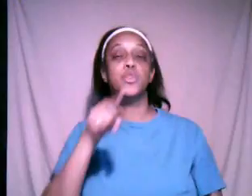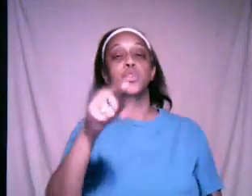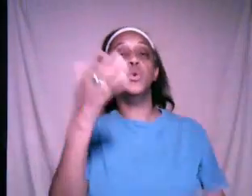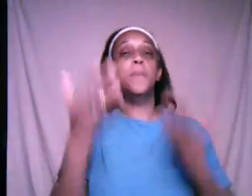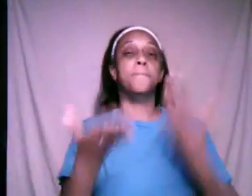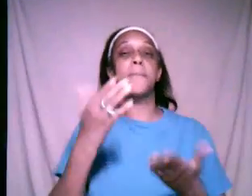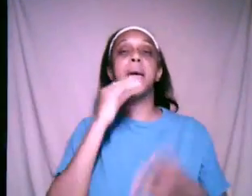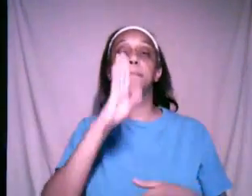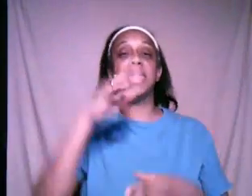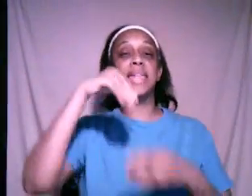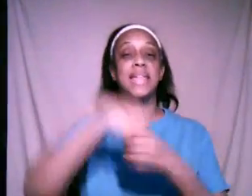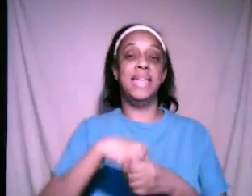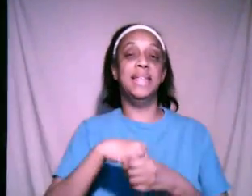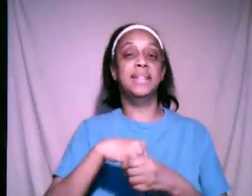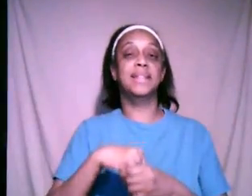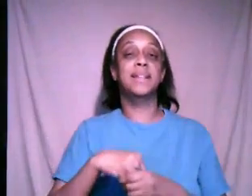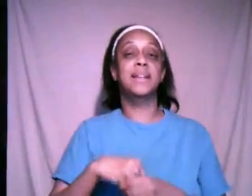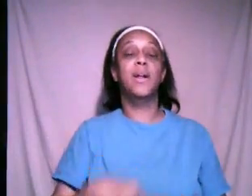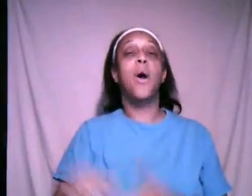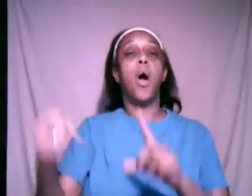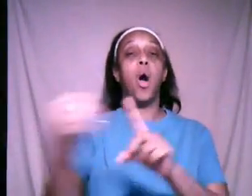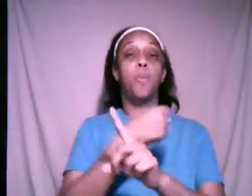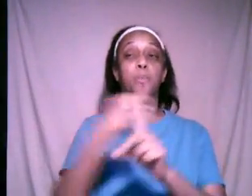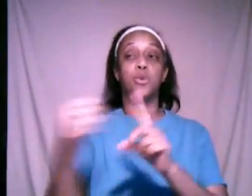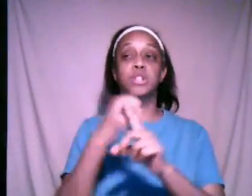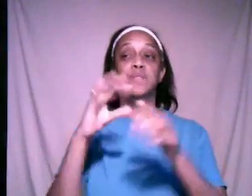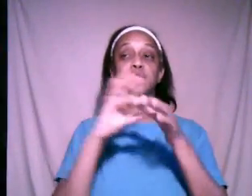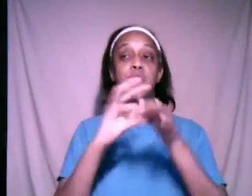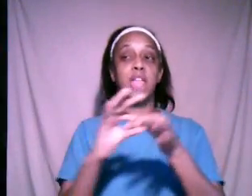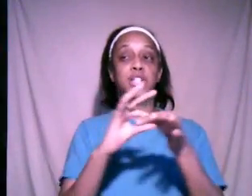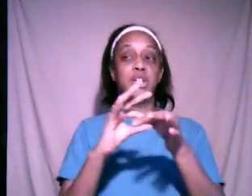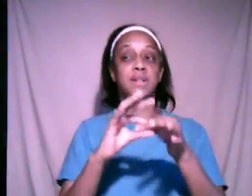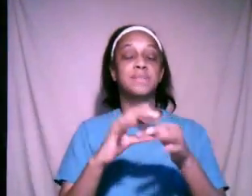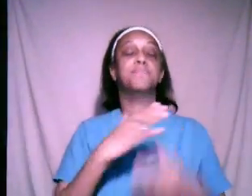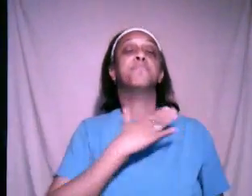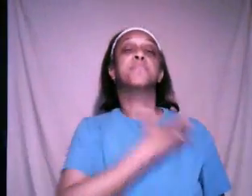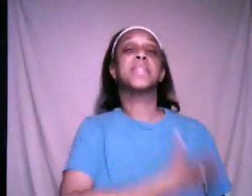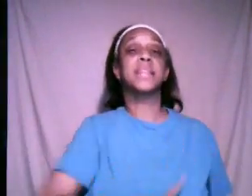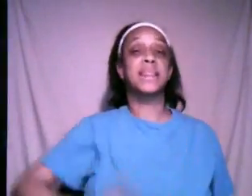you may be in an abusive relationship.